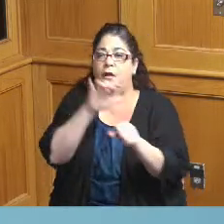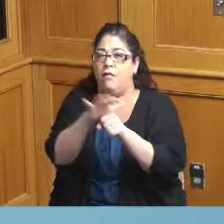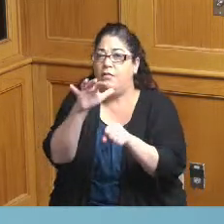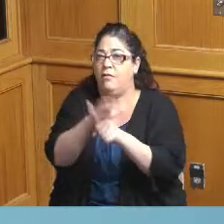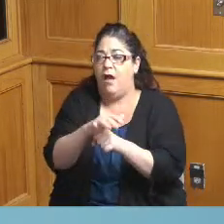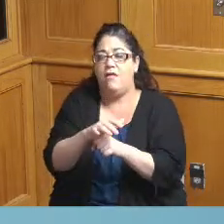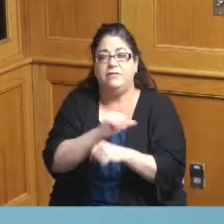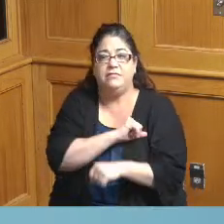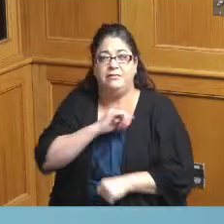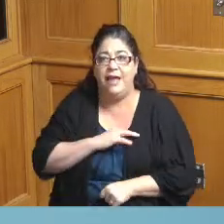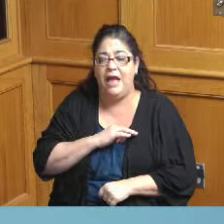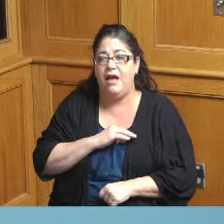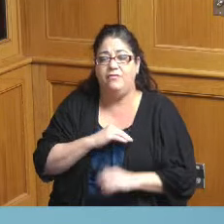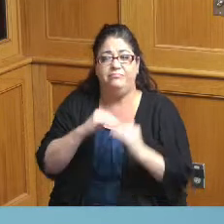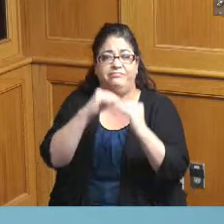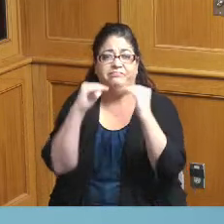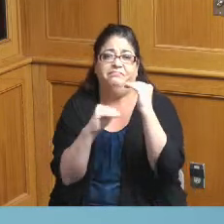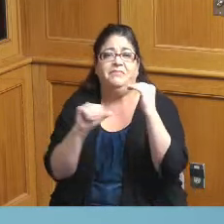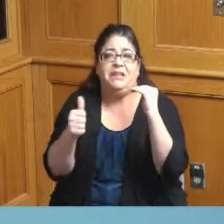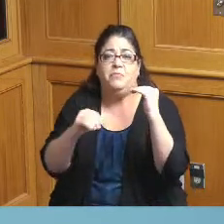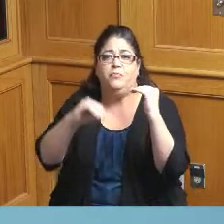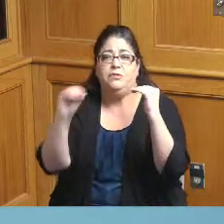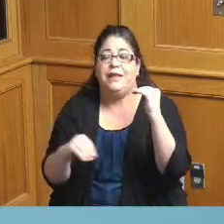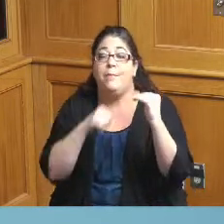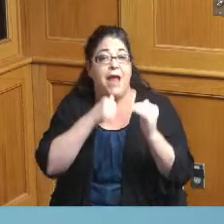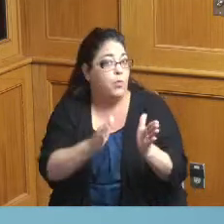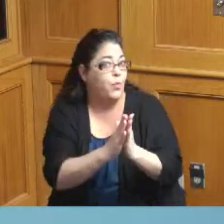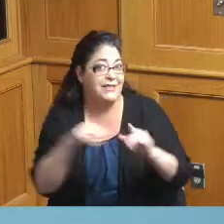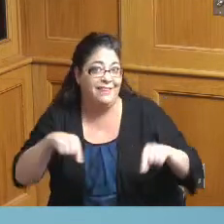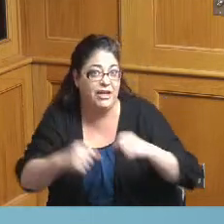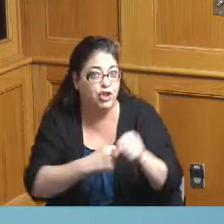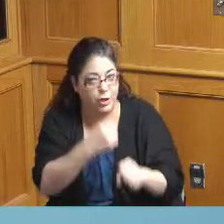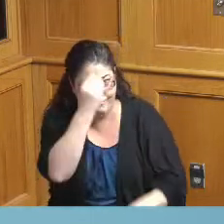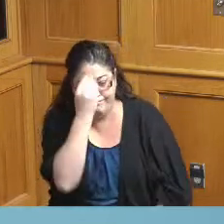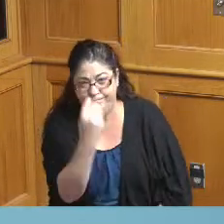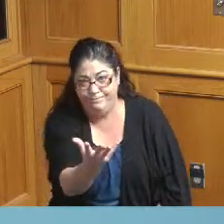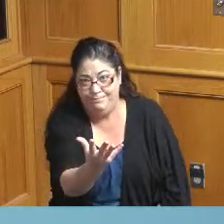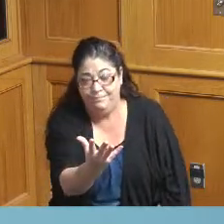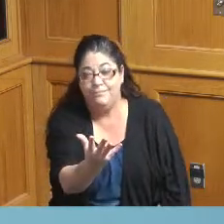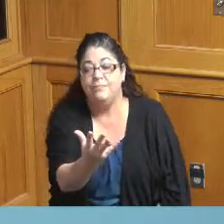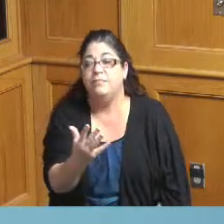and I'd like to I'm not requesting that this year but I think it's something that needs to be